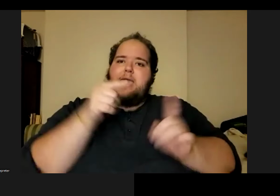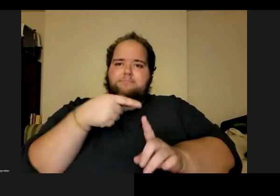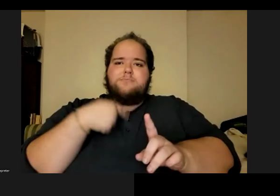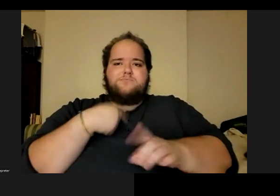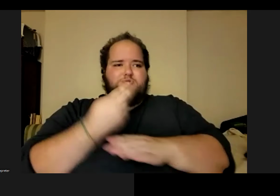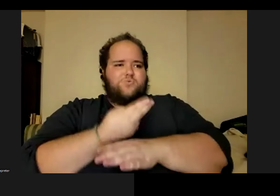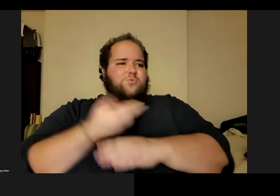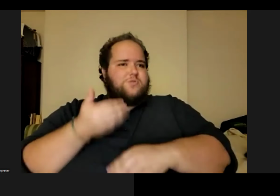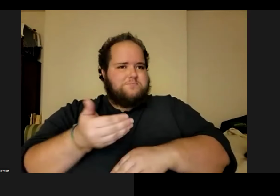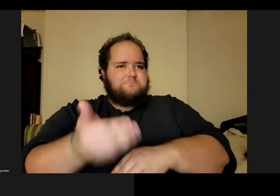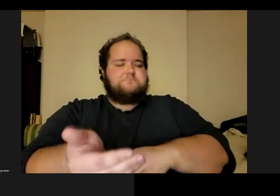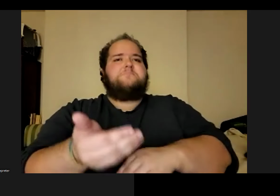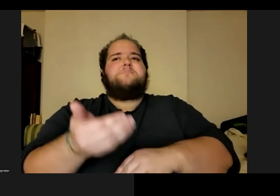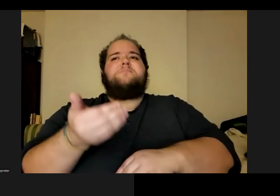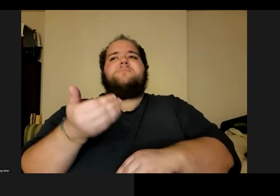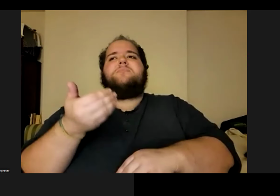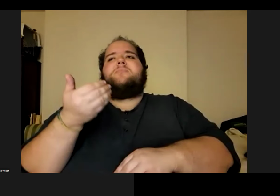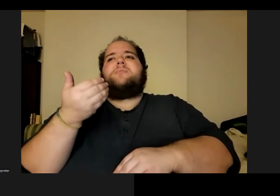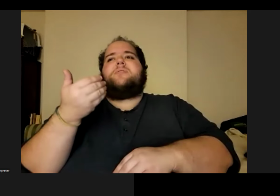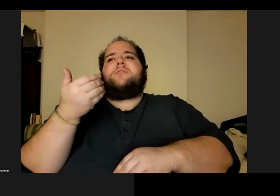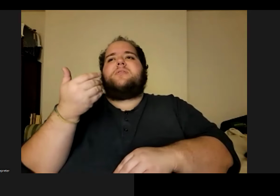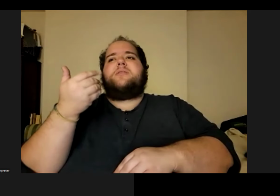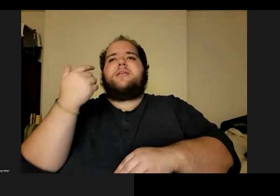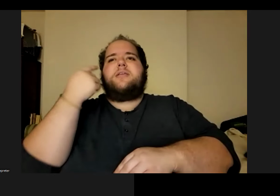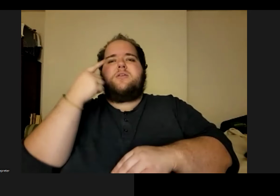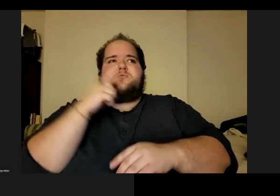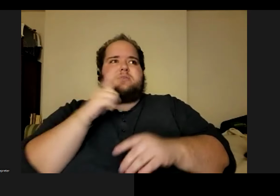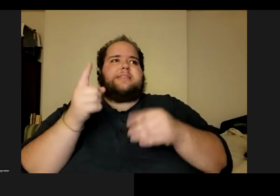and artist Bio to an extent, as kind of a sales tool